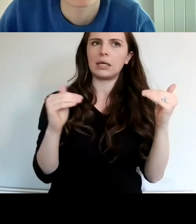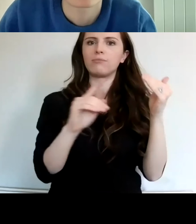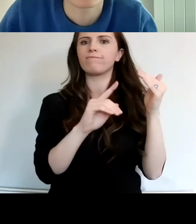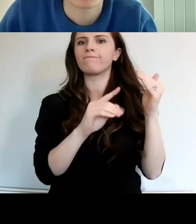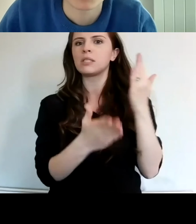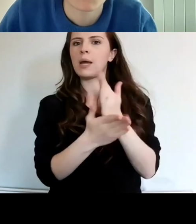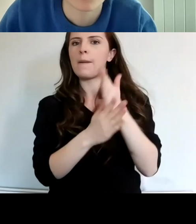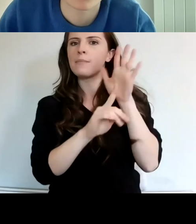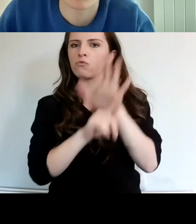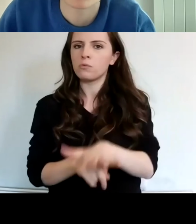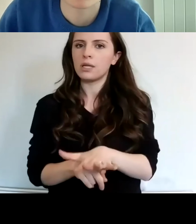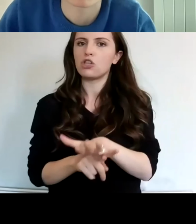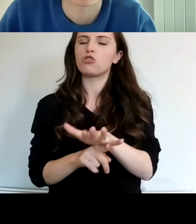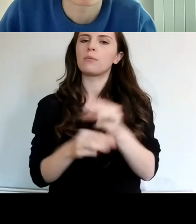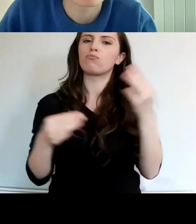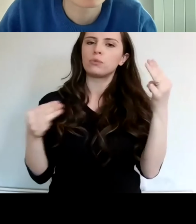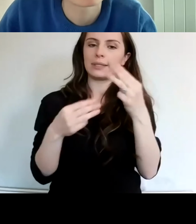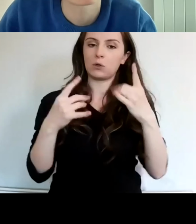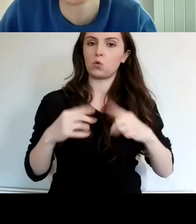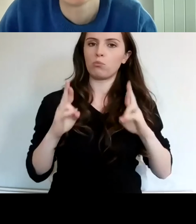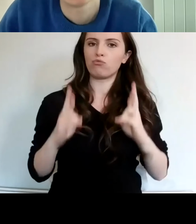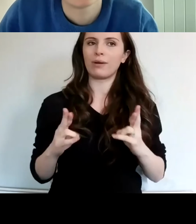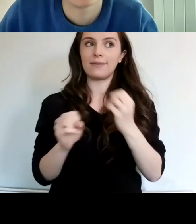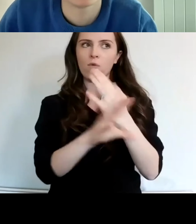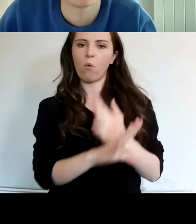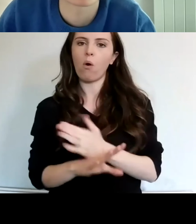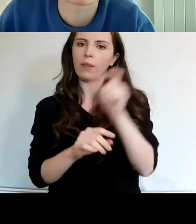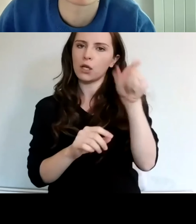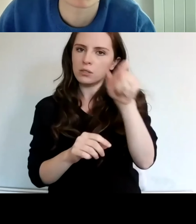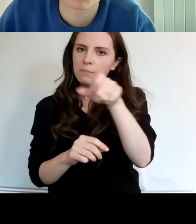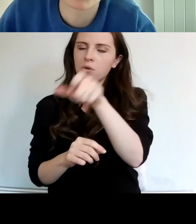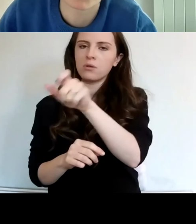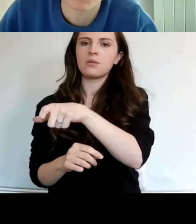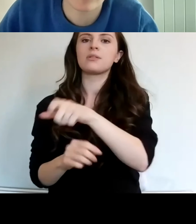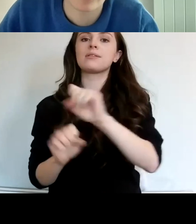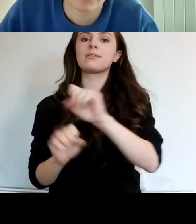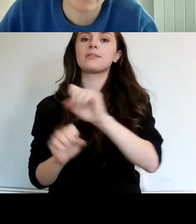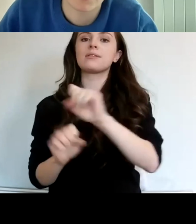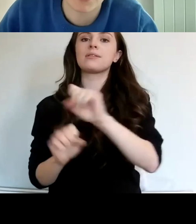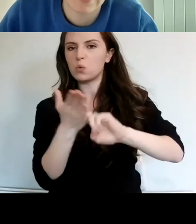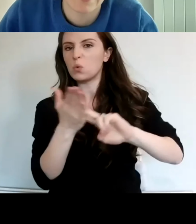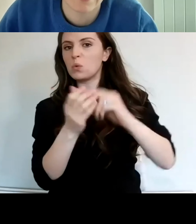and protect the human rights of their customers, service users, employees.